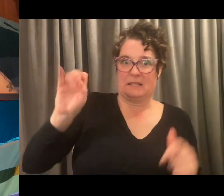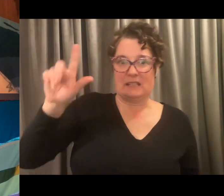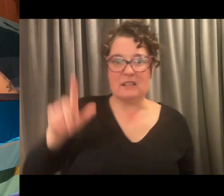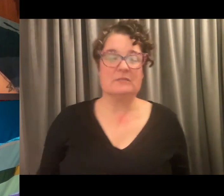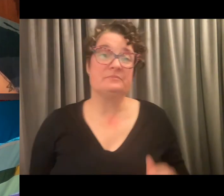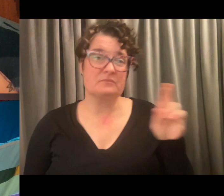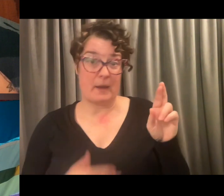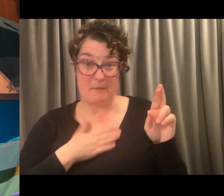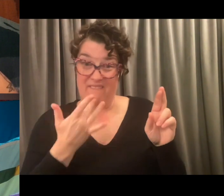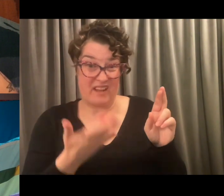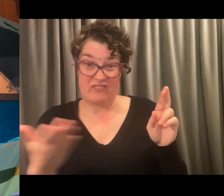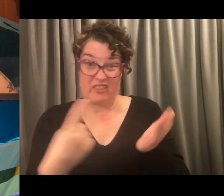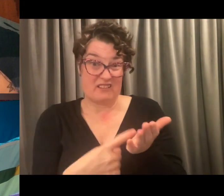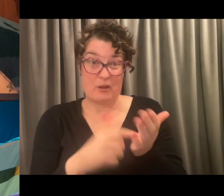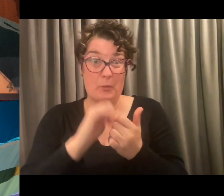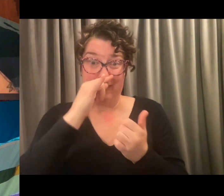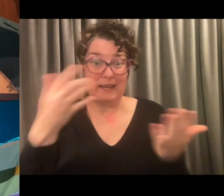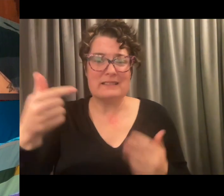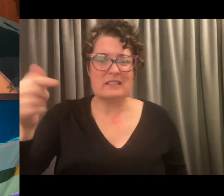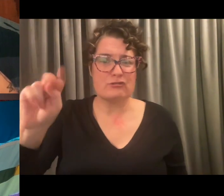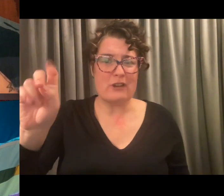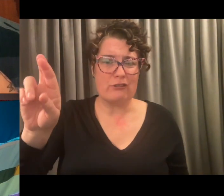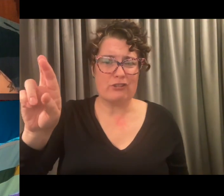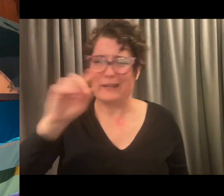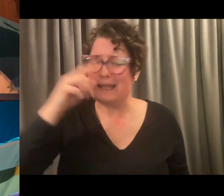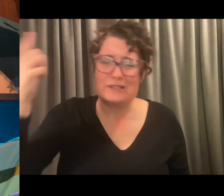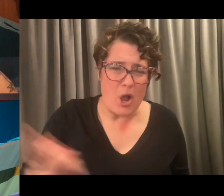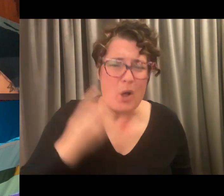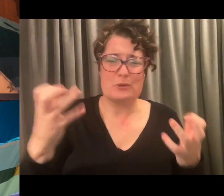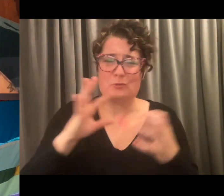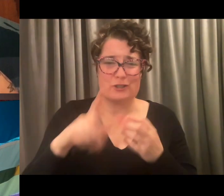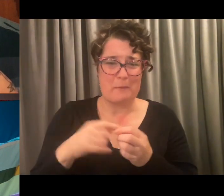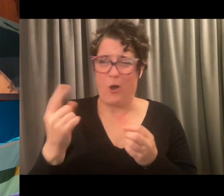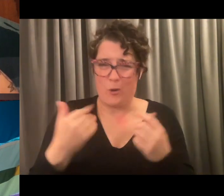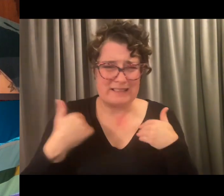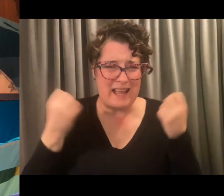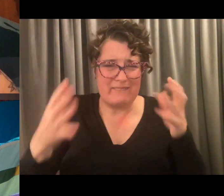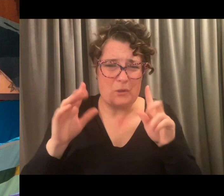They always have so many questions and they're always so interested in my partner who's trans.